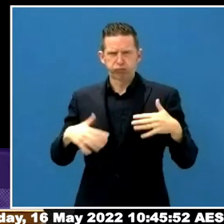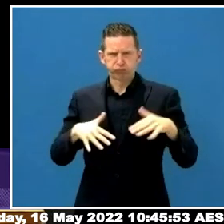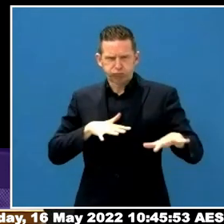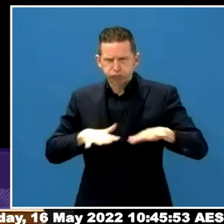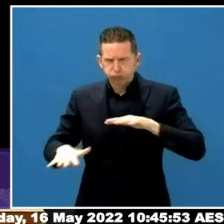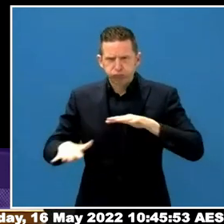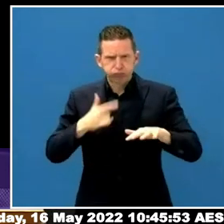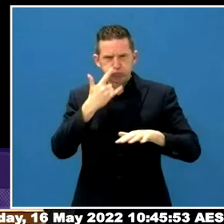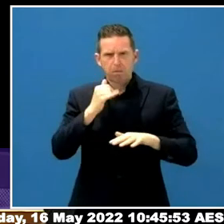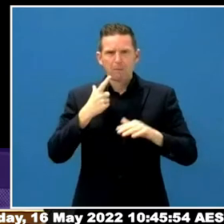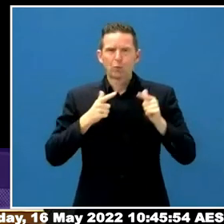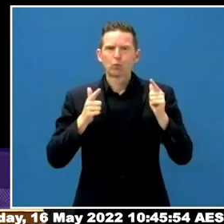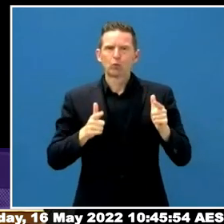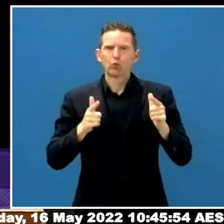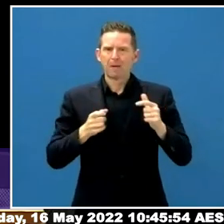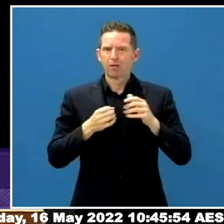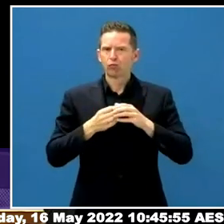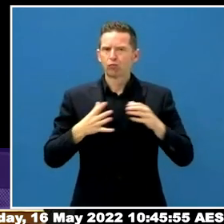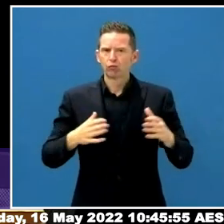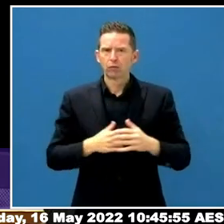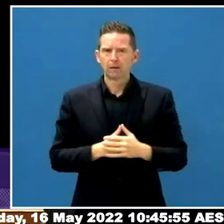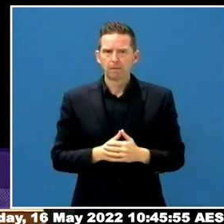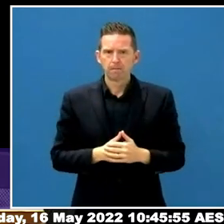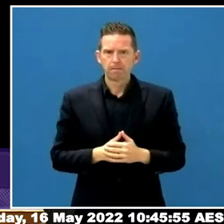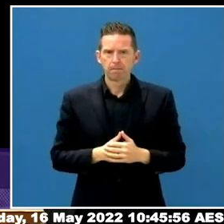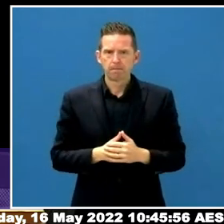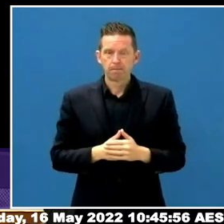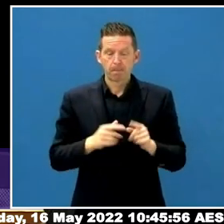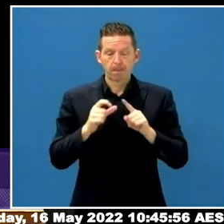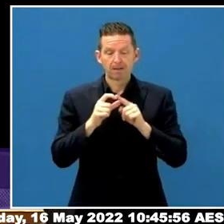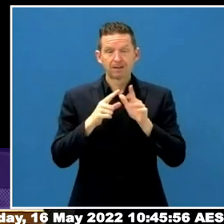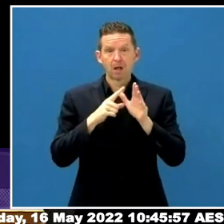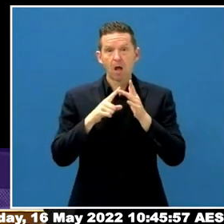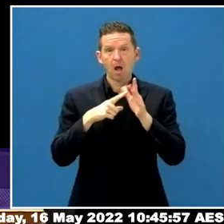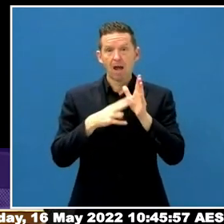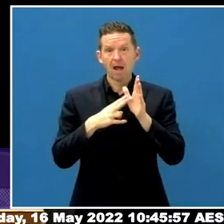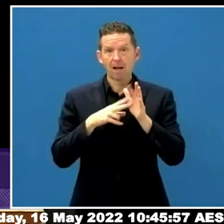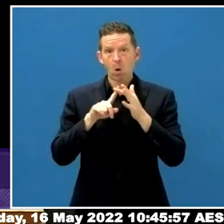In particular, Dianne will address the expectation from Afford that Team Leaders